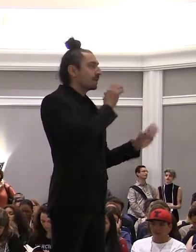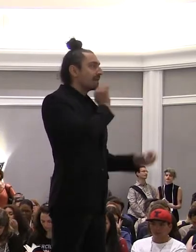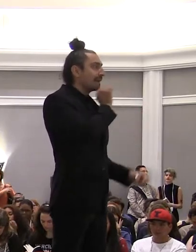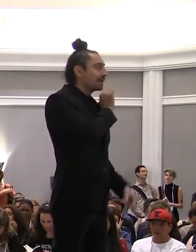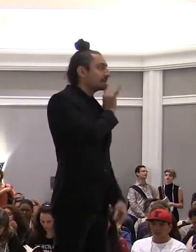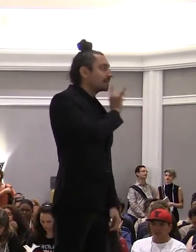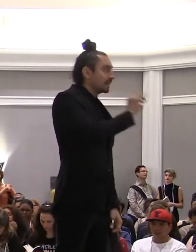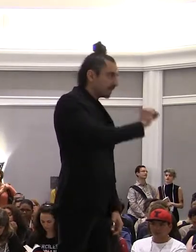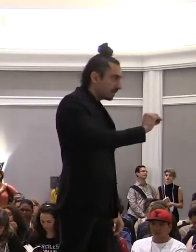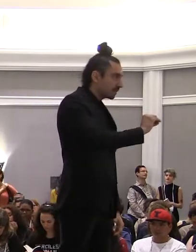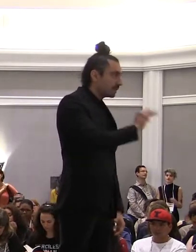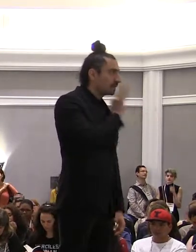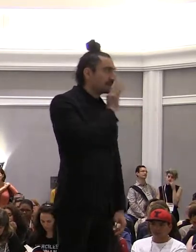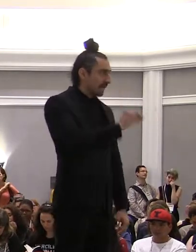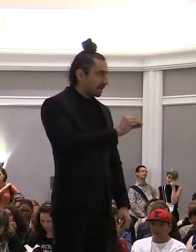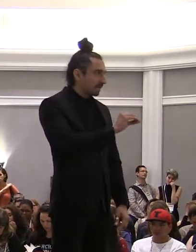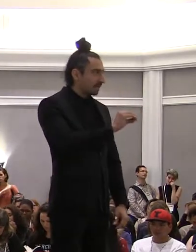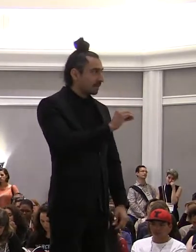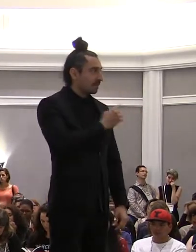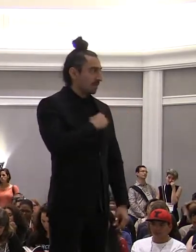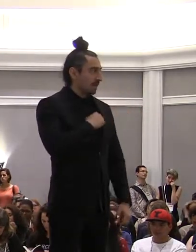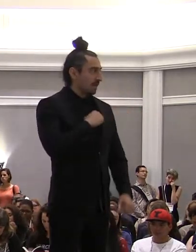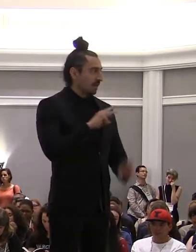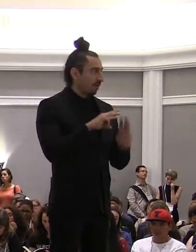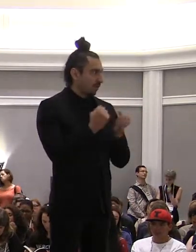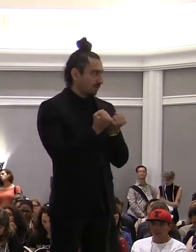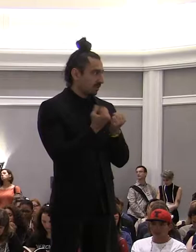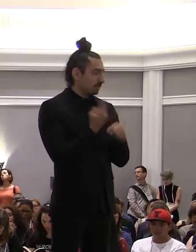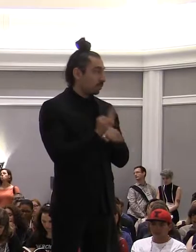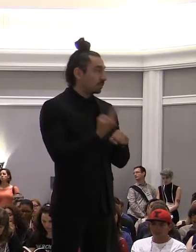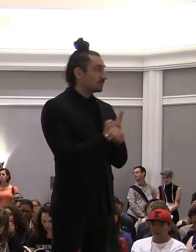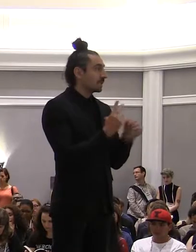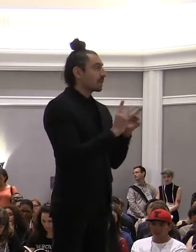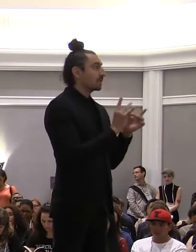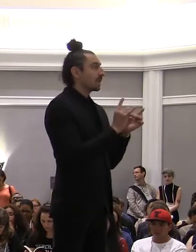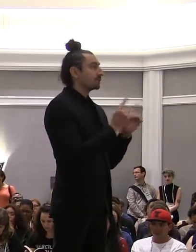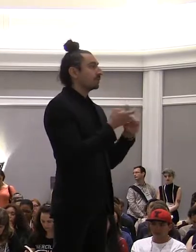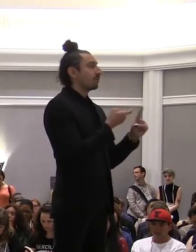with whom I workshop, using the text of King Lear and various prompts